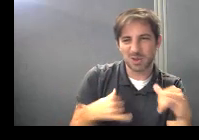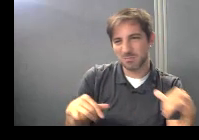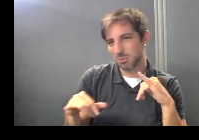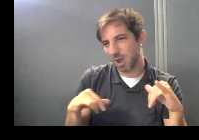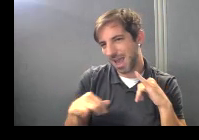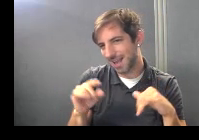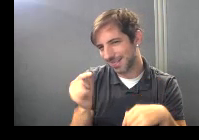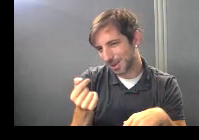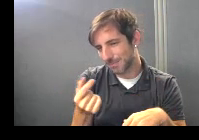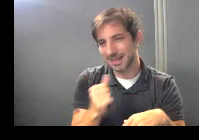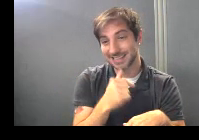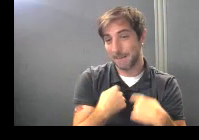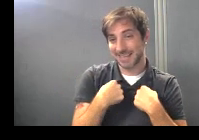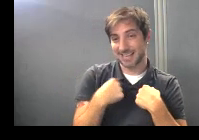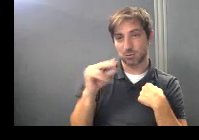IT WASN'T ME. IT WAS MY PREDECESSORS.